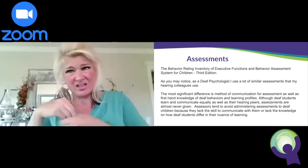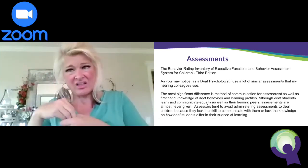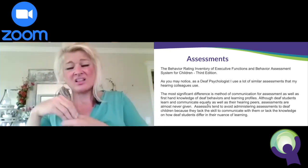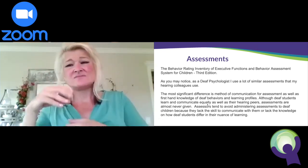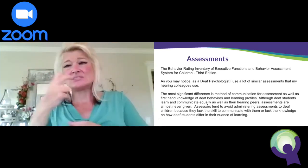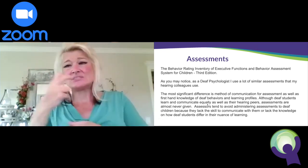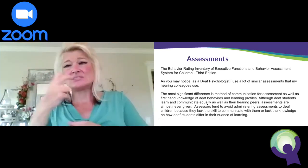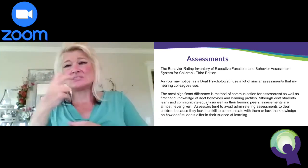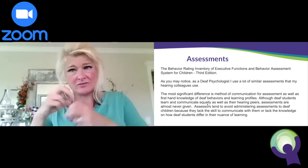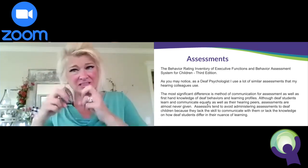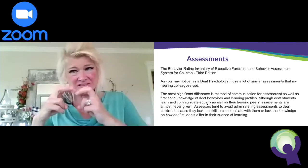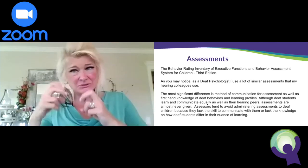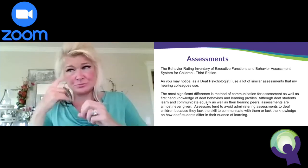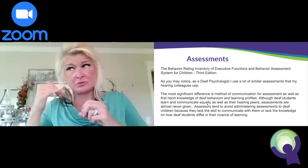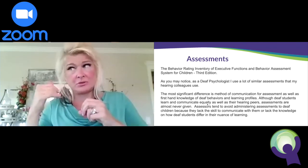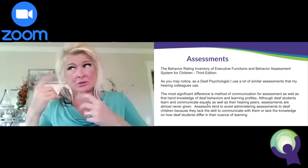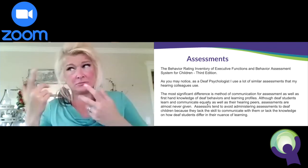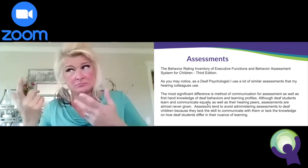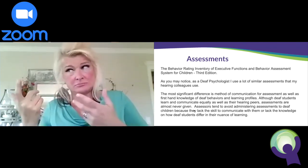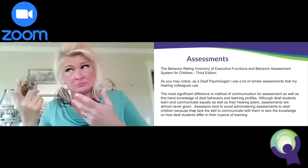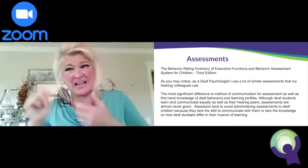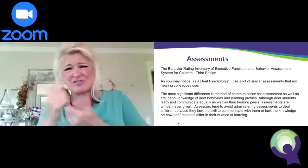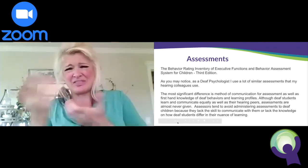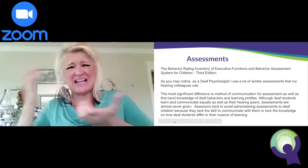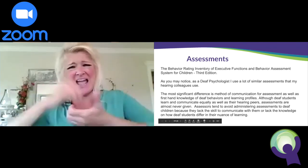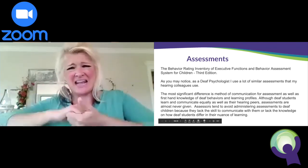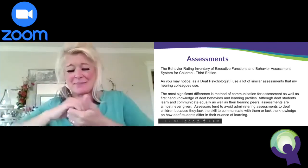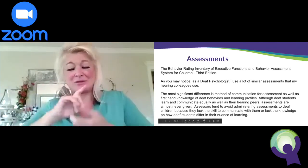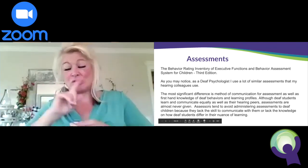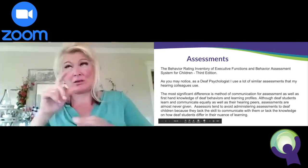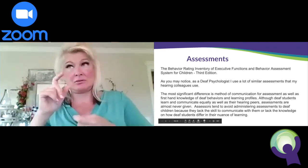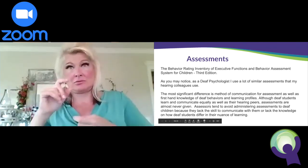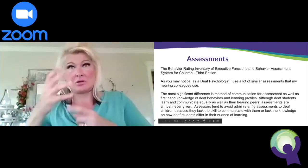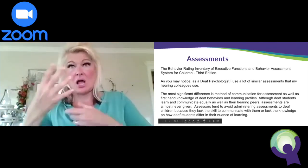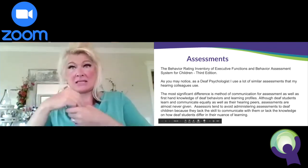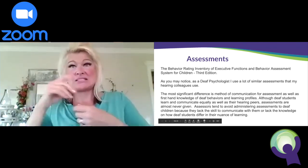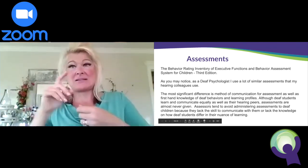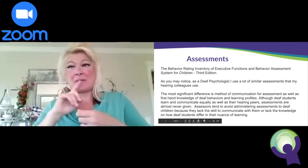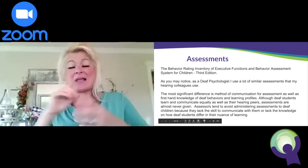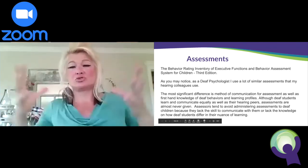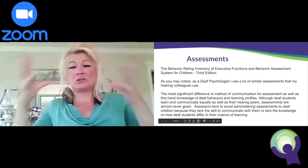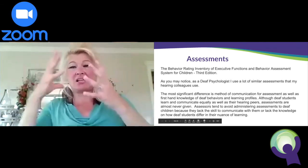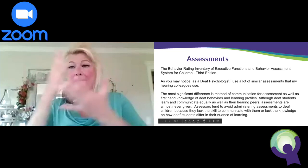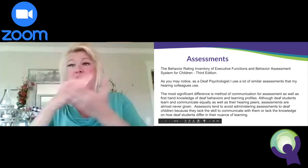looks at their function and so looking at maybe their speech abilities and so it really looks at